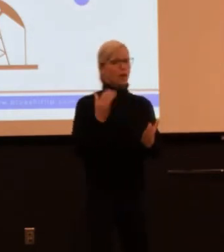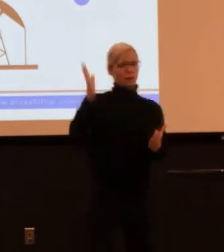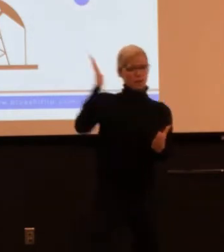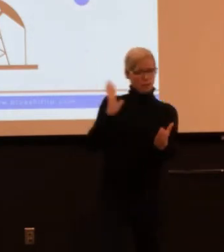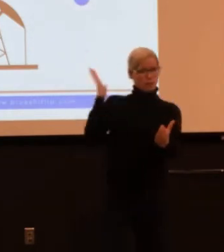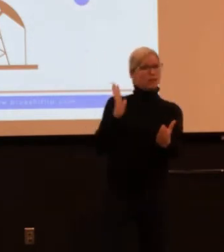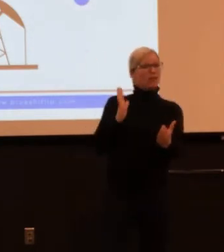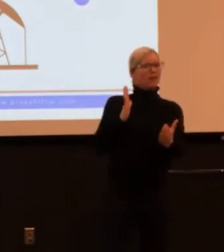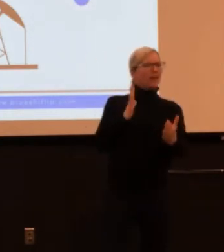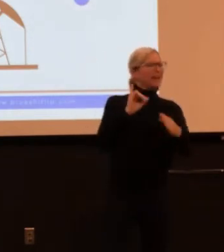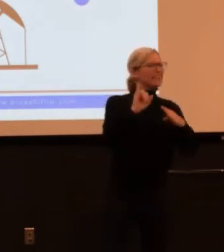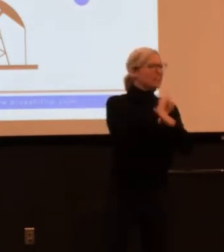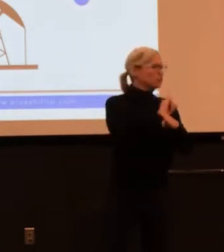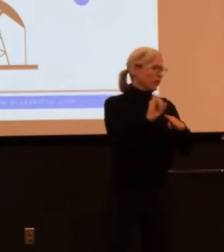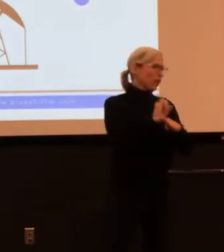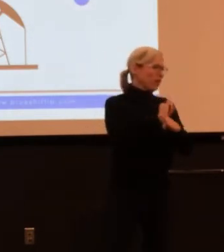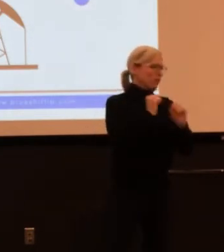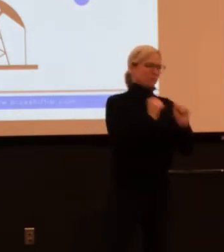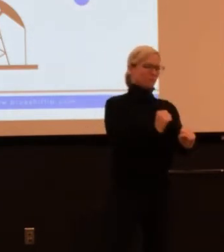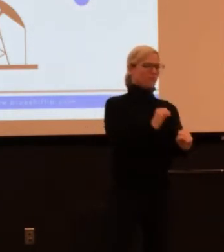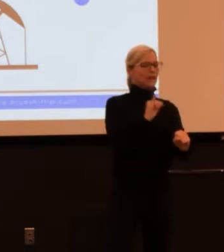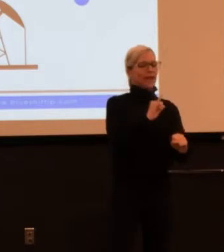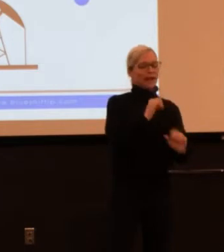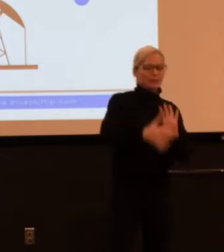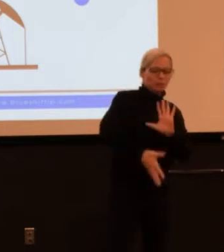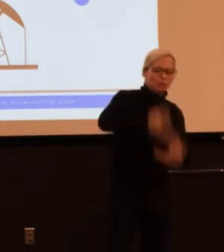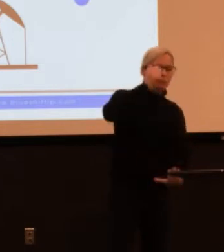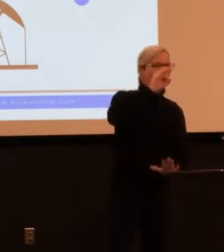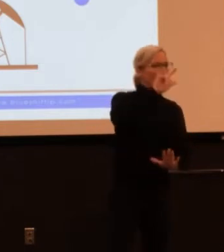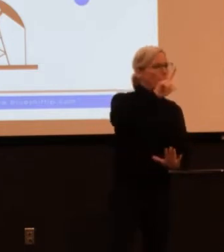like for extracting oil or manufacturing physical products.